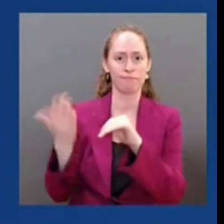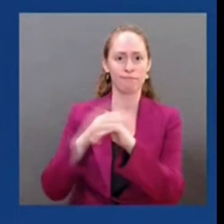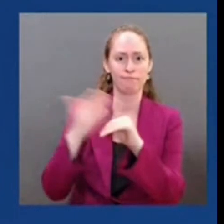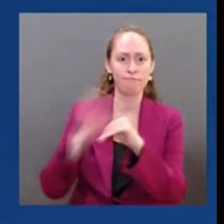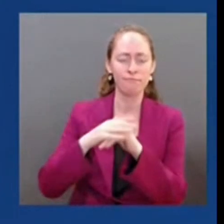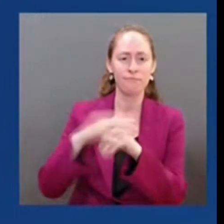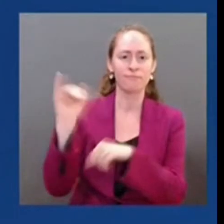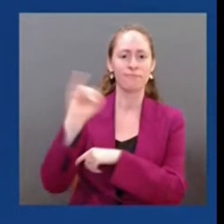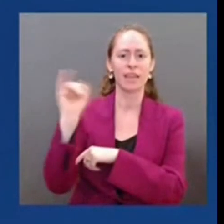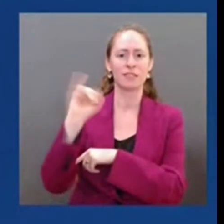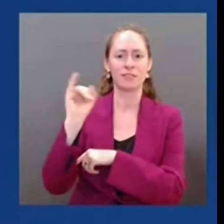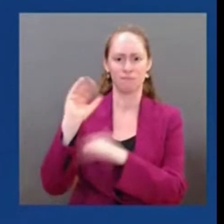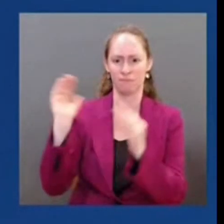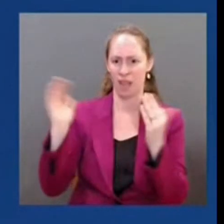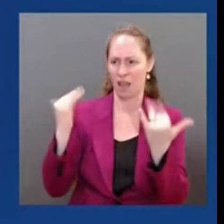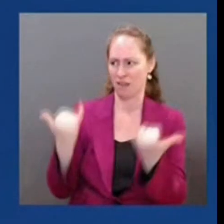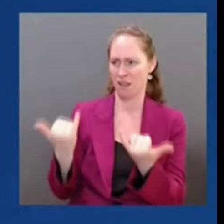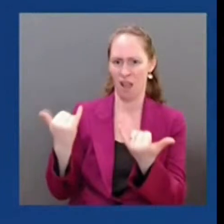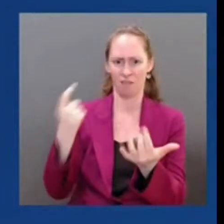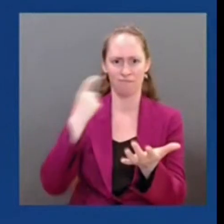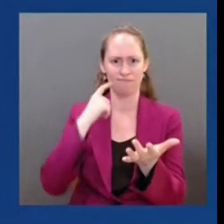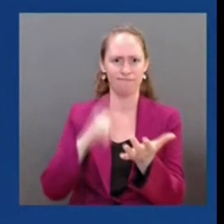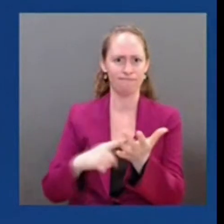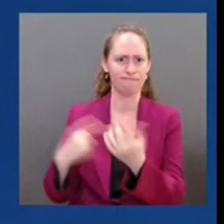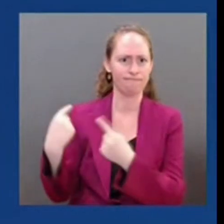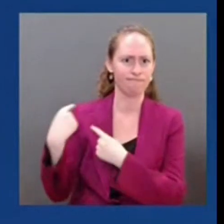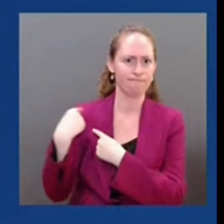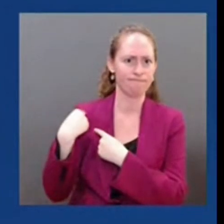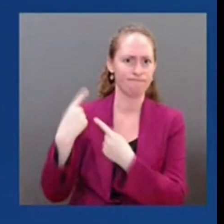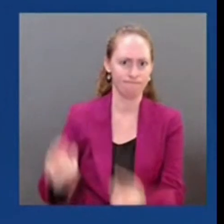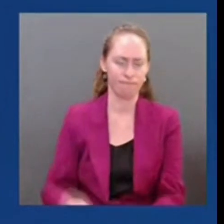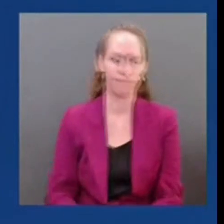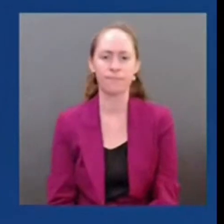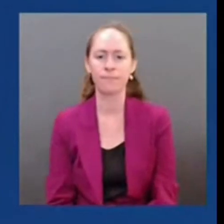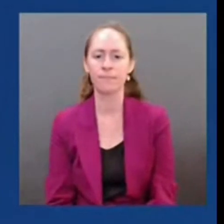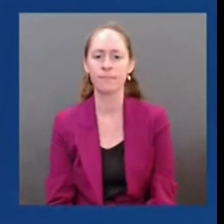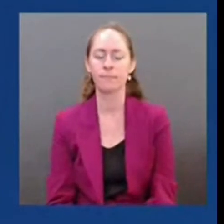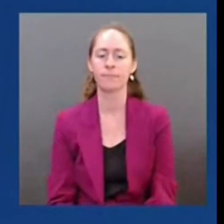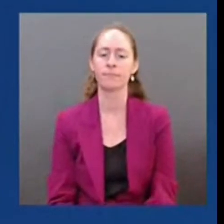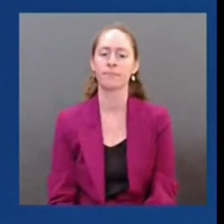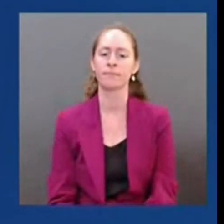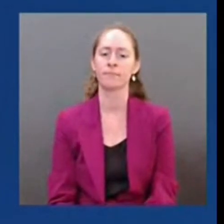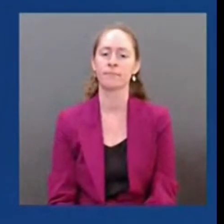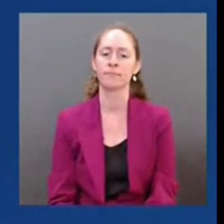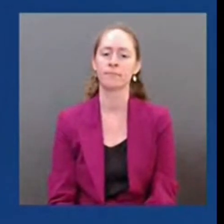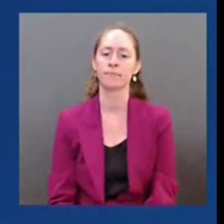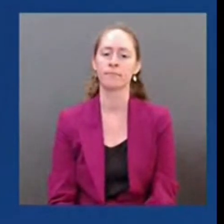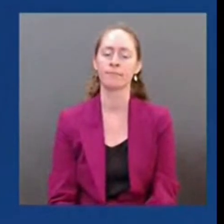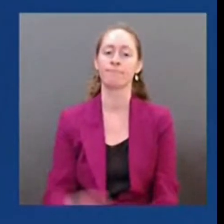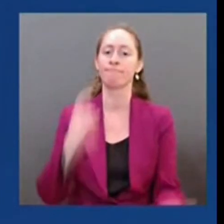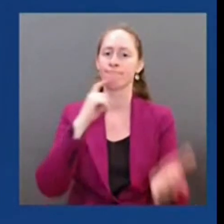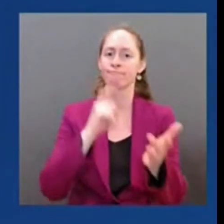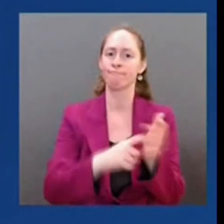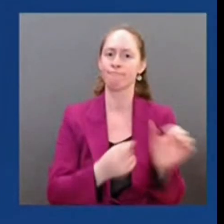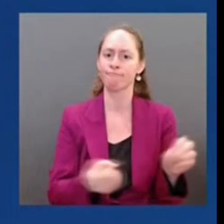GO UP, AND EVEN MORE INFECTIONS